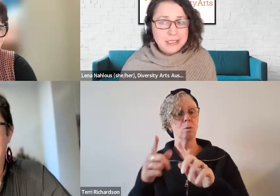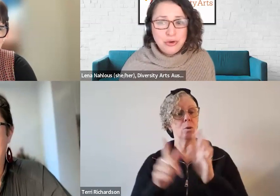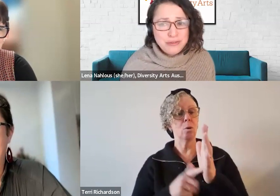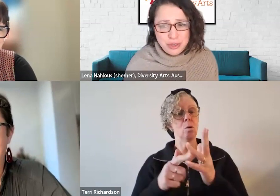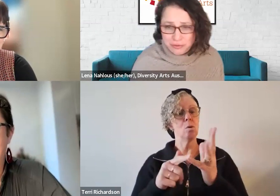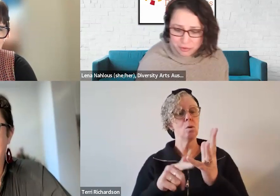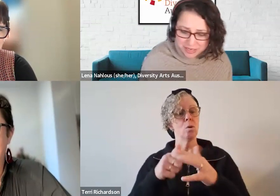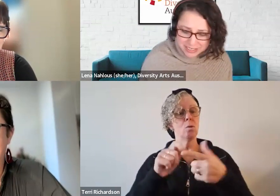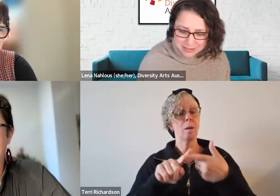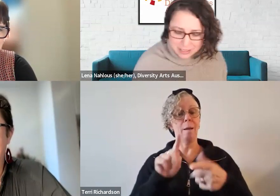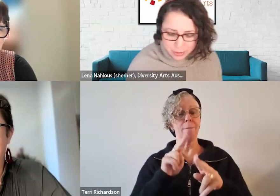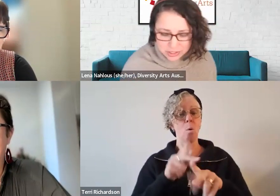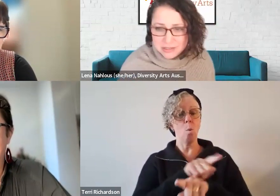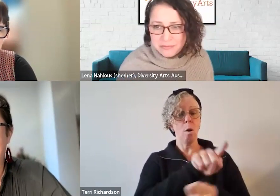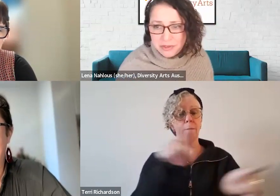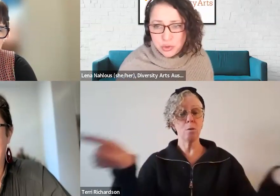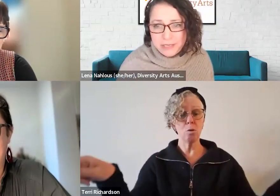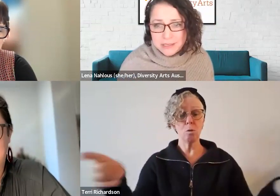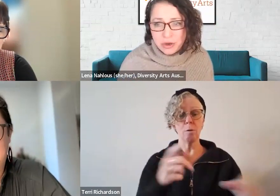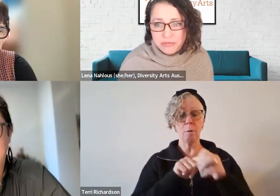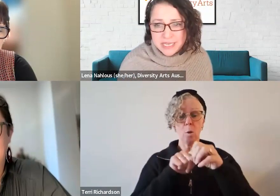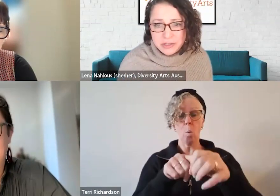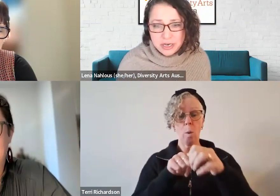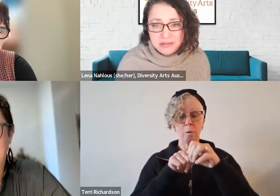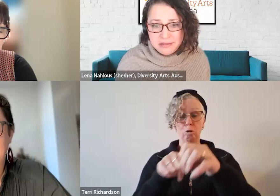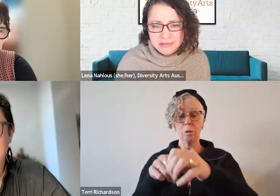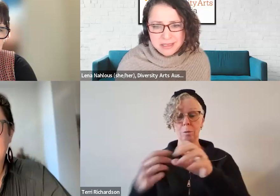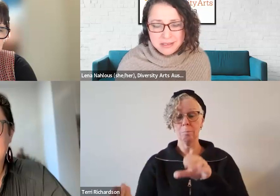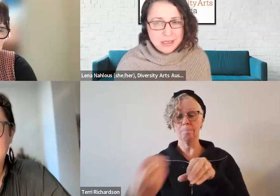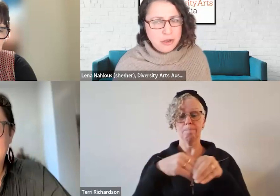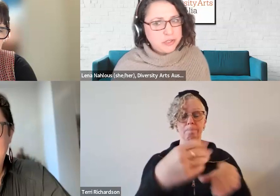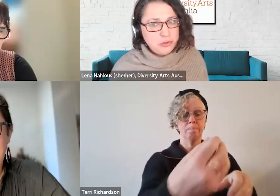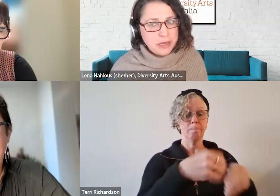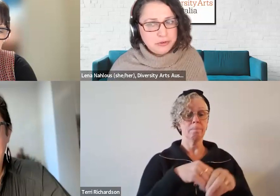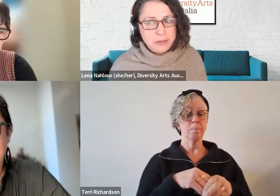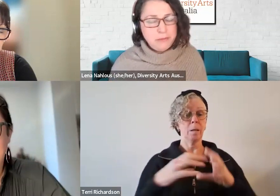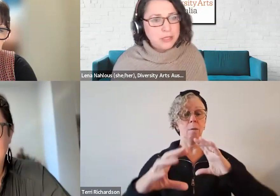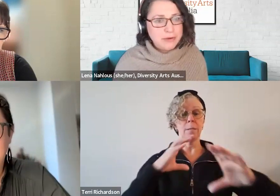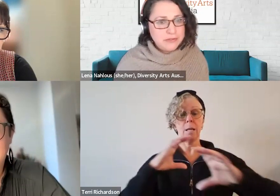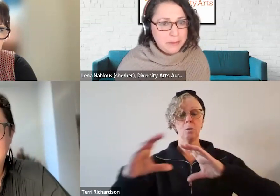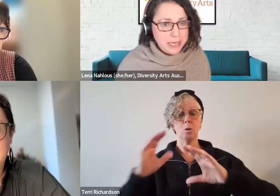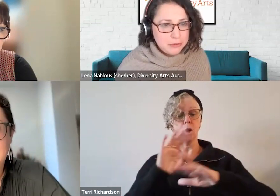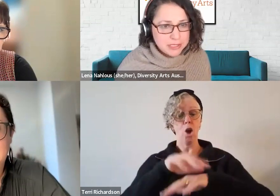to all of you for your fantastic questions and for joining this conversation. I think that over 200 people RSVPed or somewhere around 290,